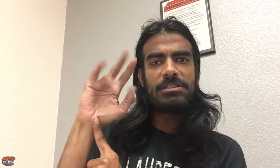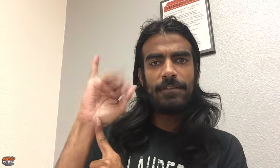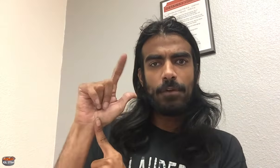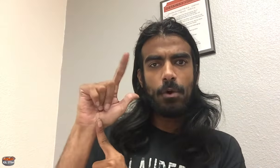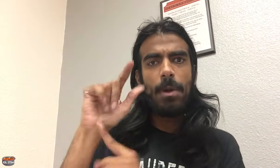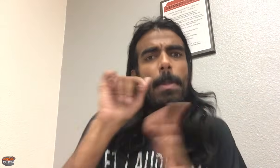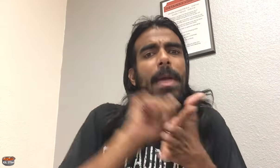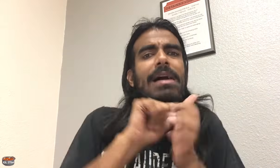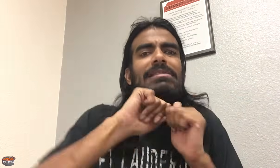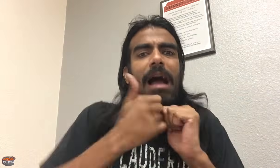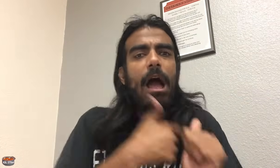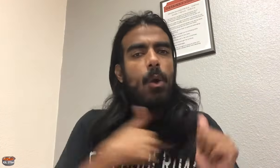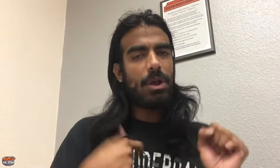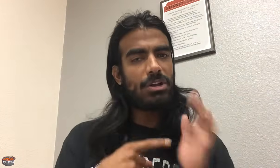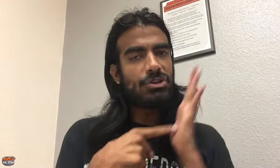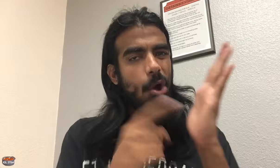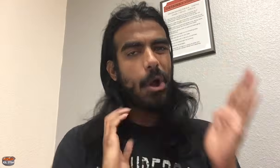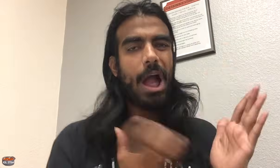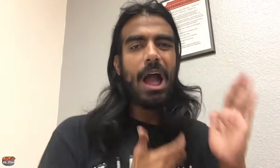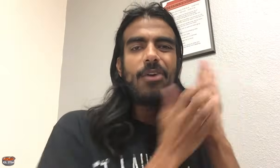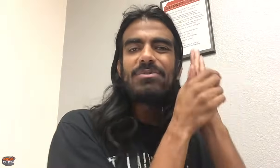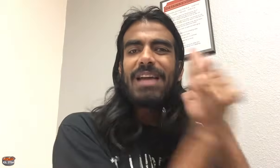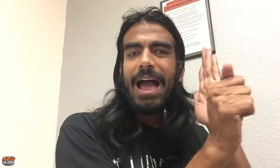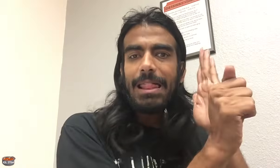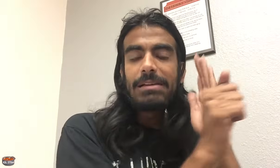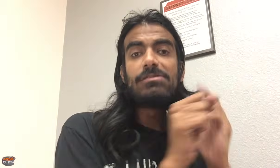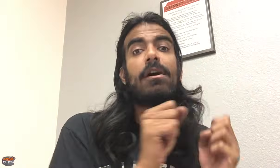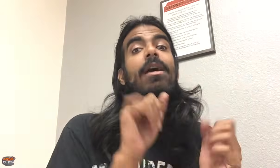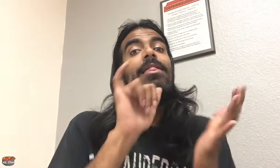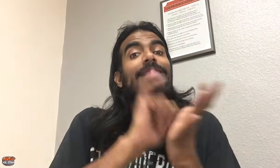internet and with film festivals, that's how we can show our